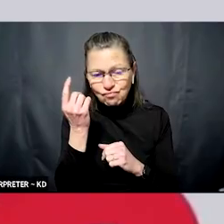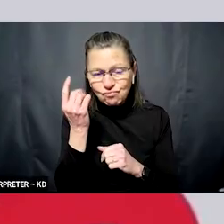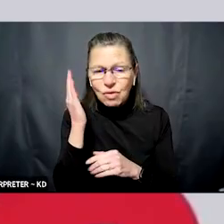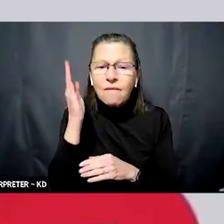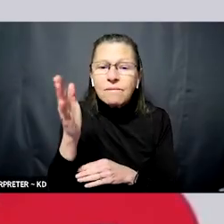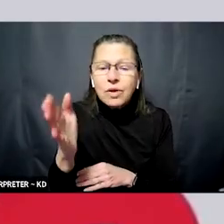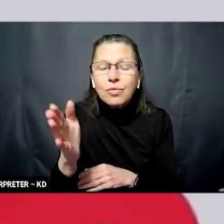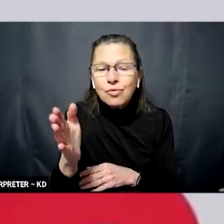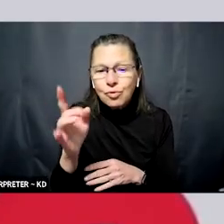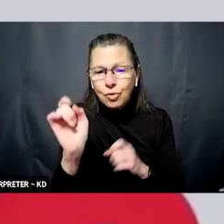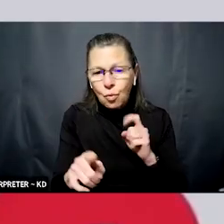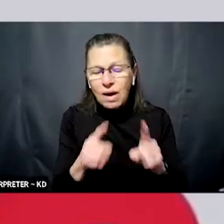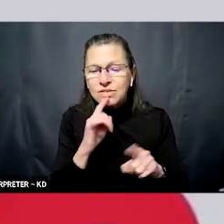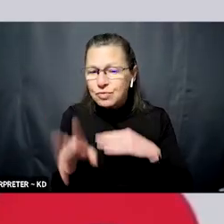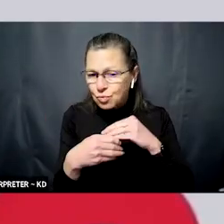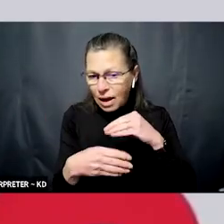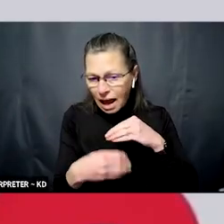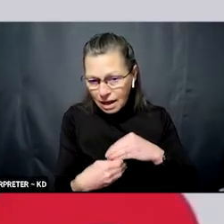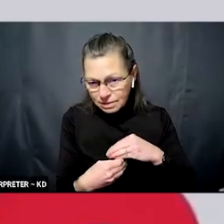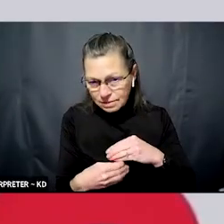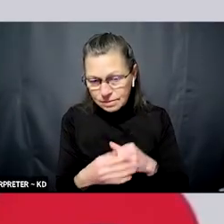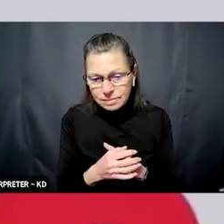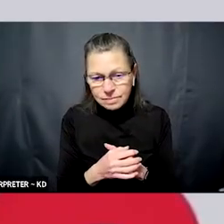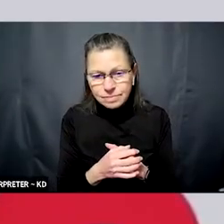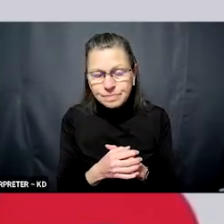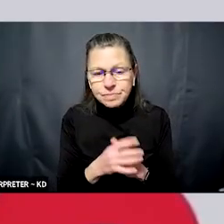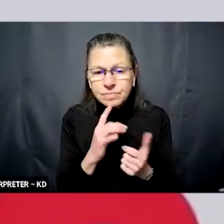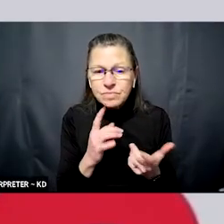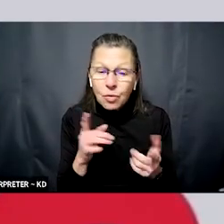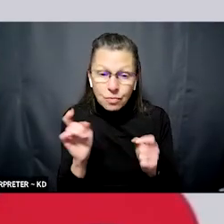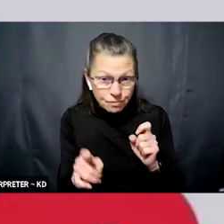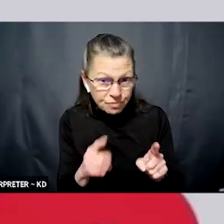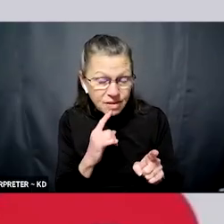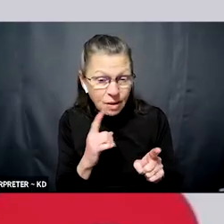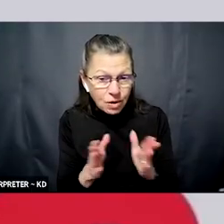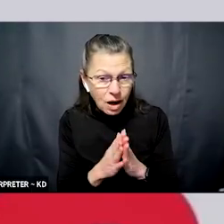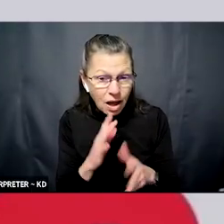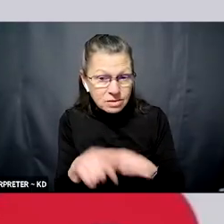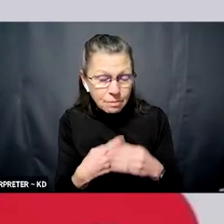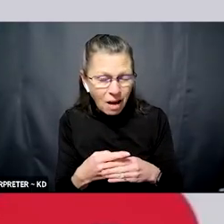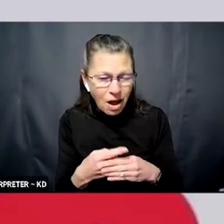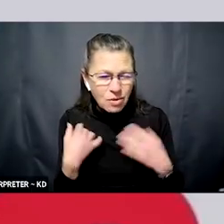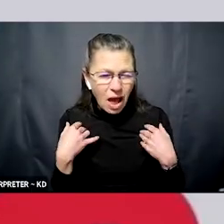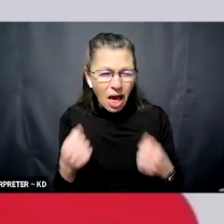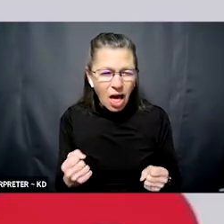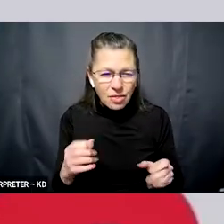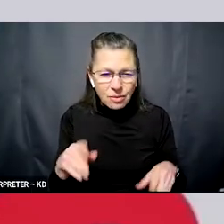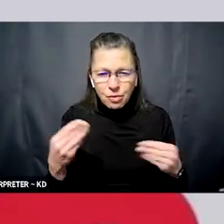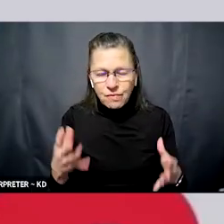were prompts that would be asked about health providers, and these were open-ended questions.